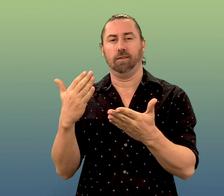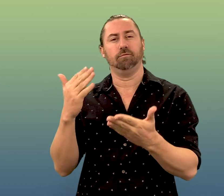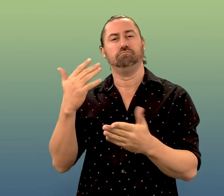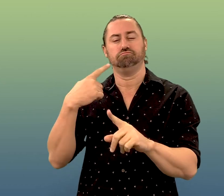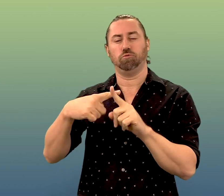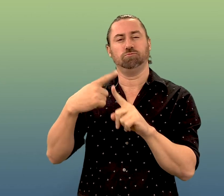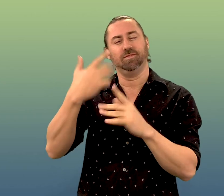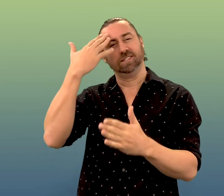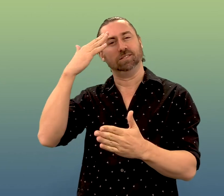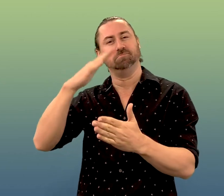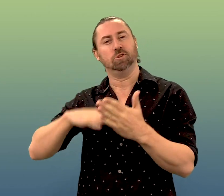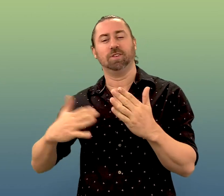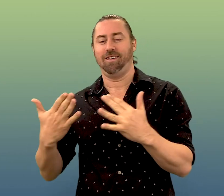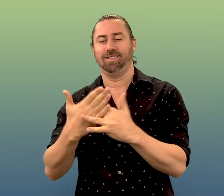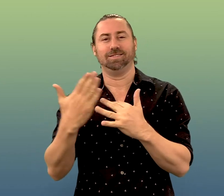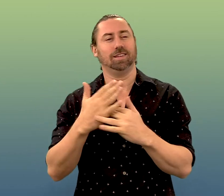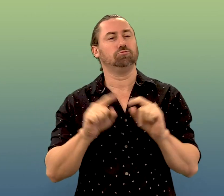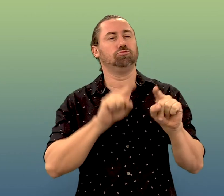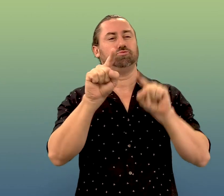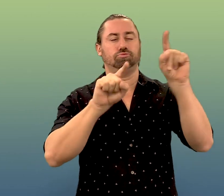in providing a dignified and accessible network.